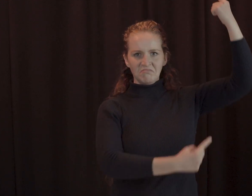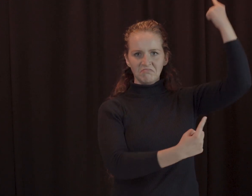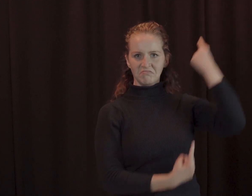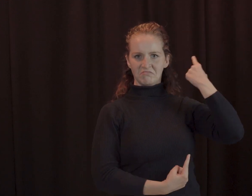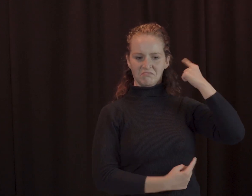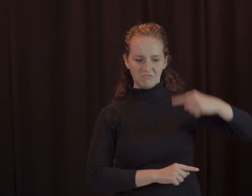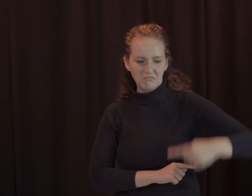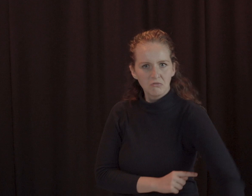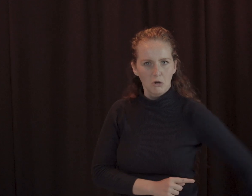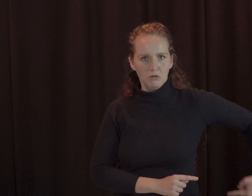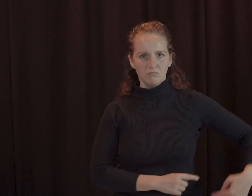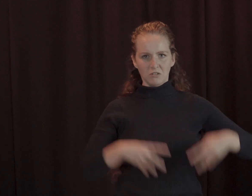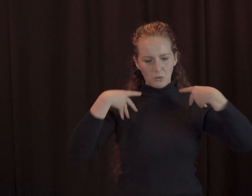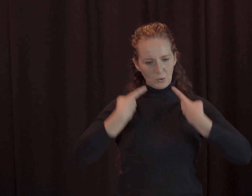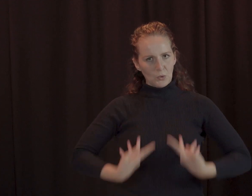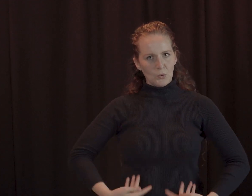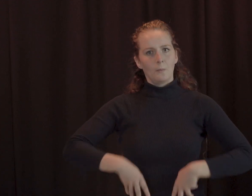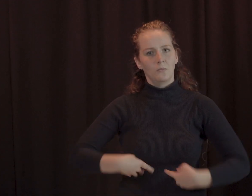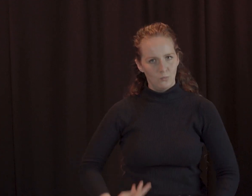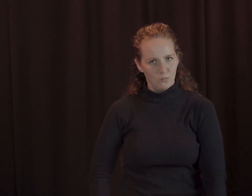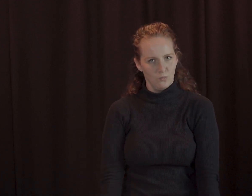statue, with helmets, spear, shield and dress.